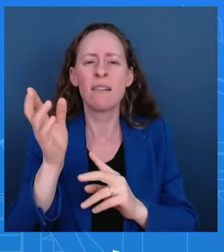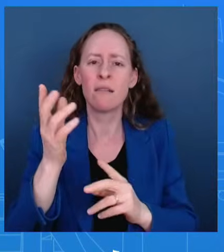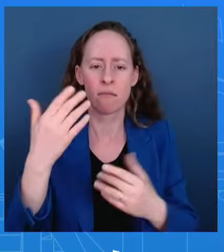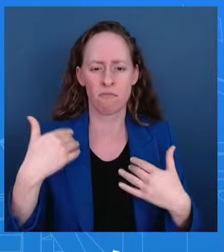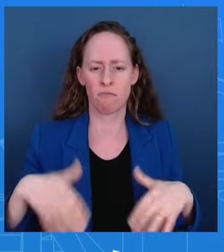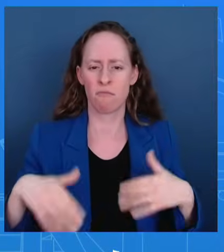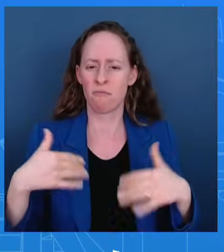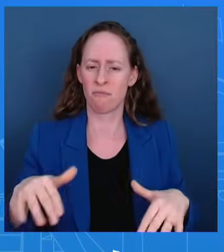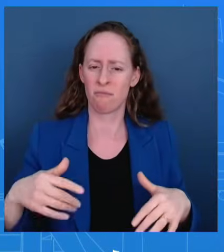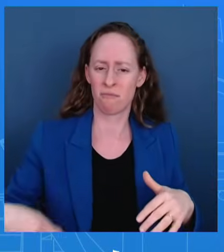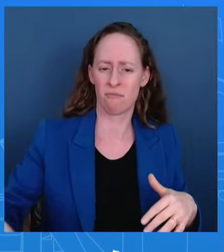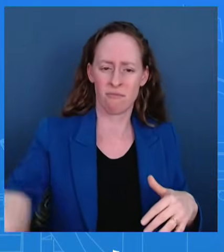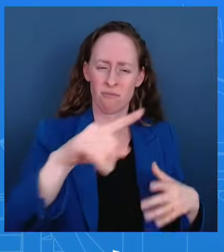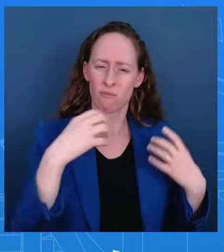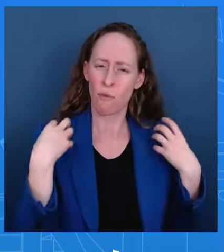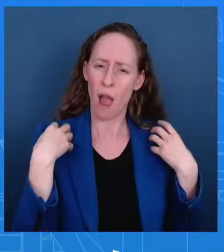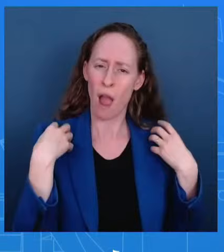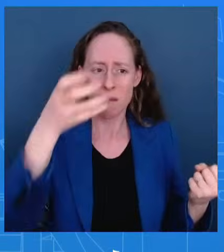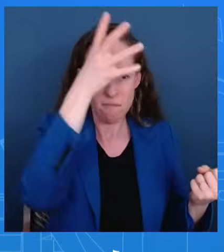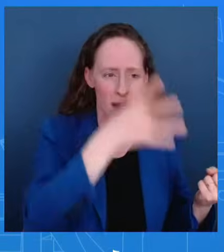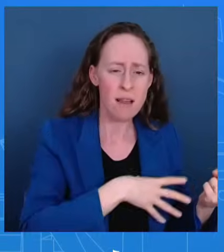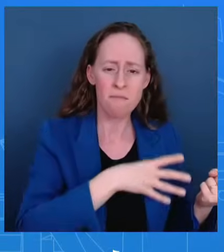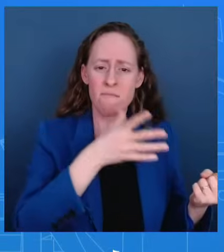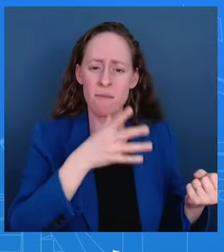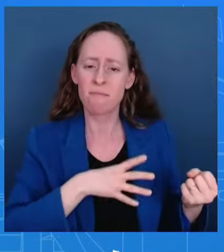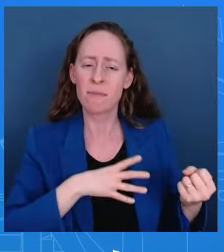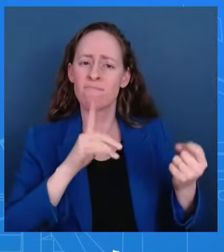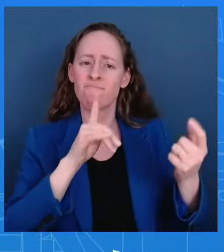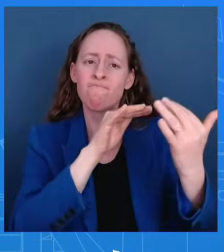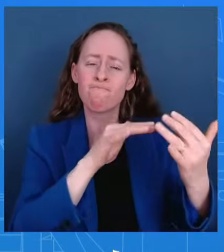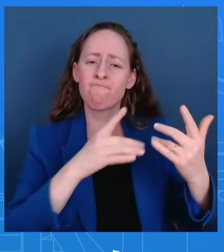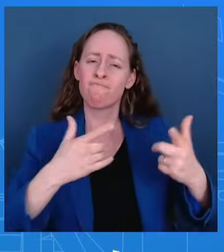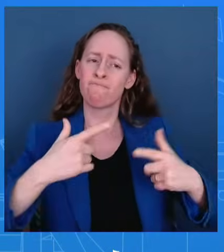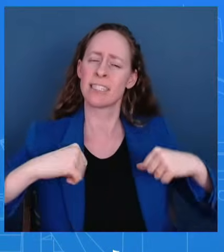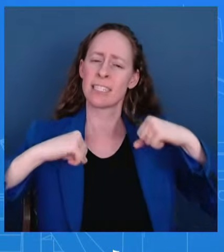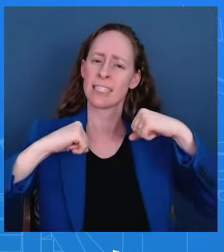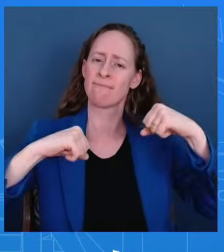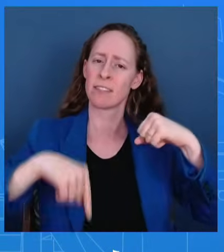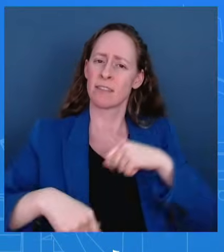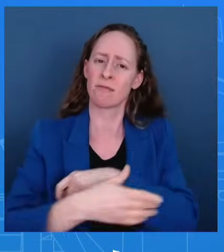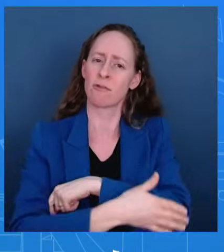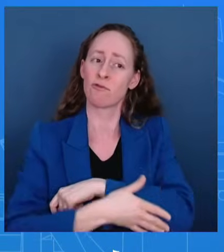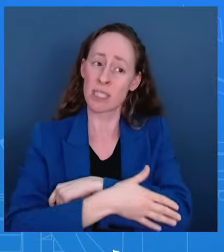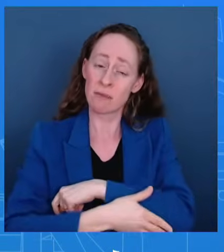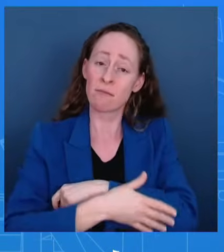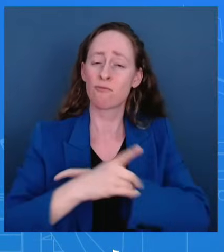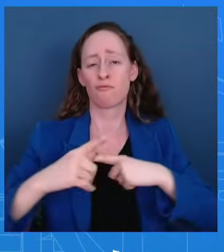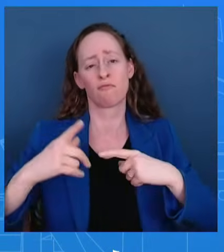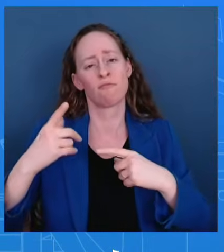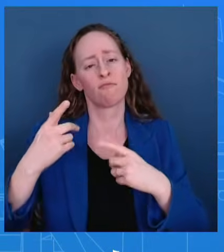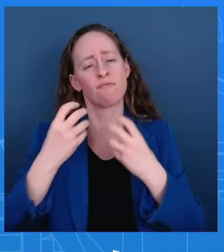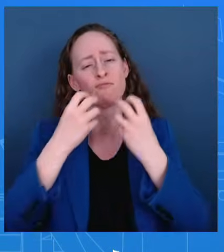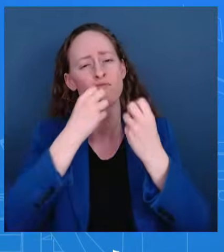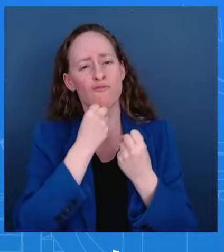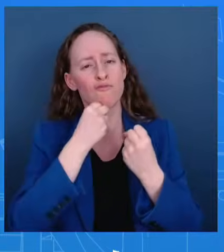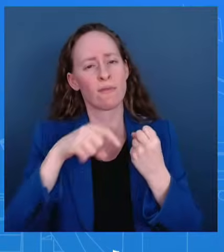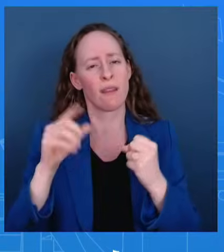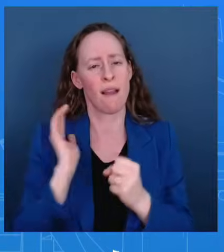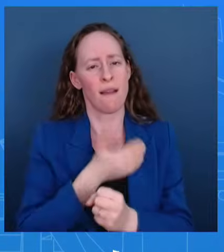our country for generations. And we should be respecting that flag. We should be making sure that it is respected in that way. It is sacred.